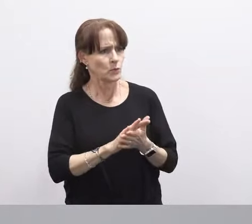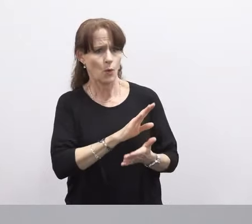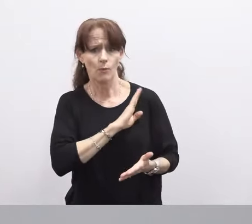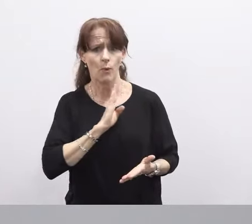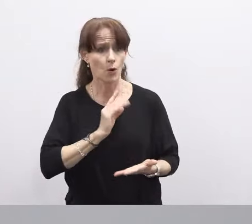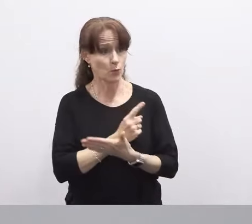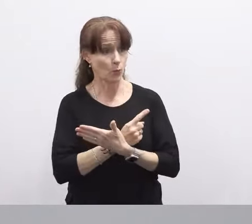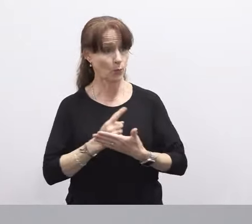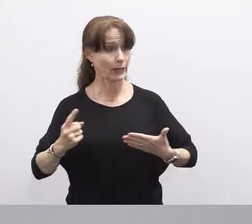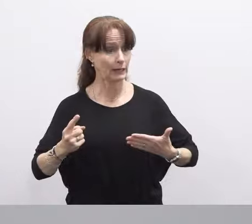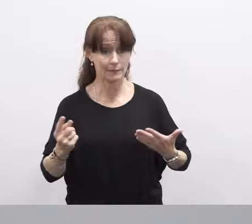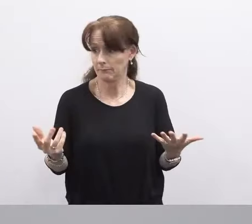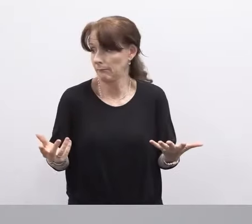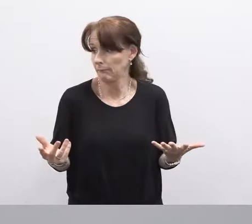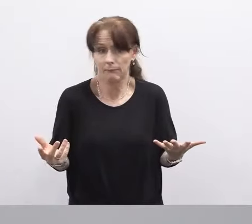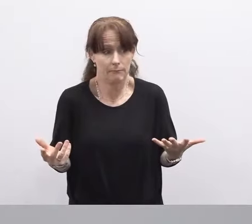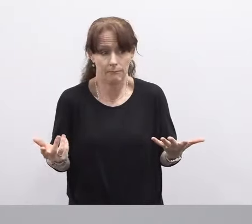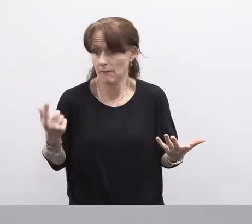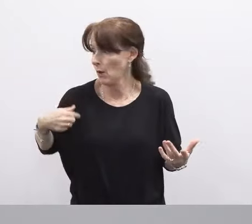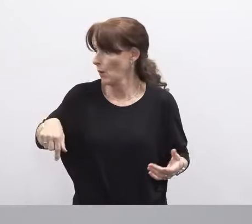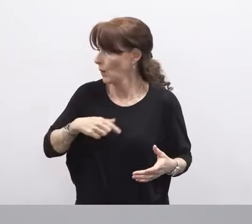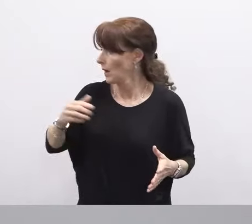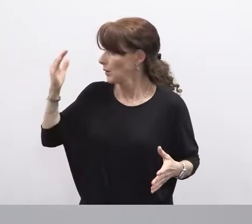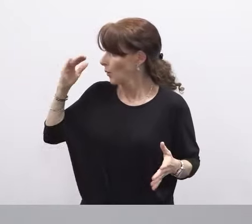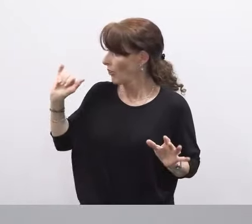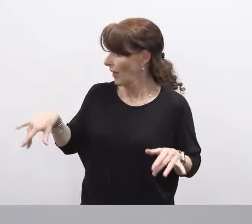I don't know if any of us were aware of that, but that was sure nice.